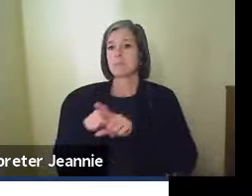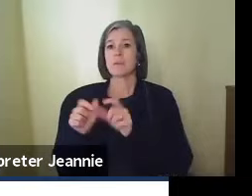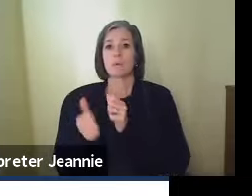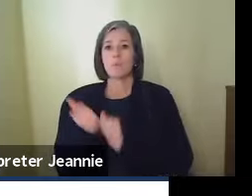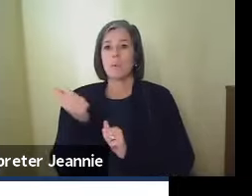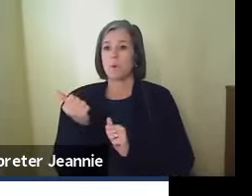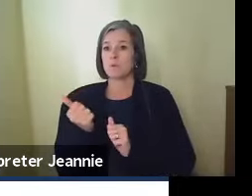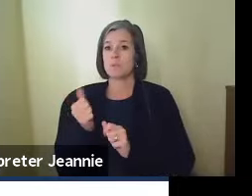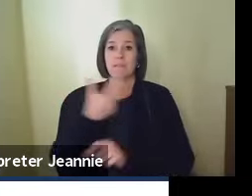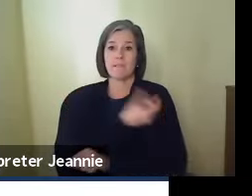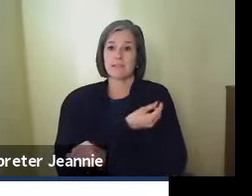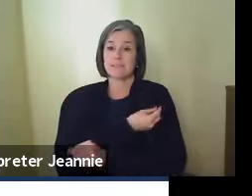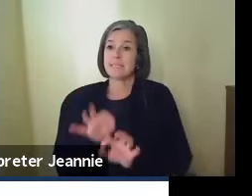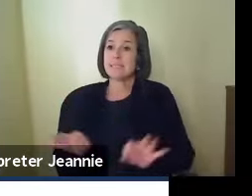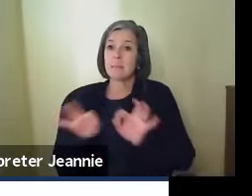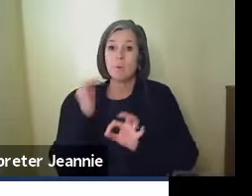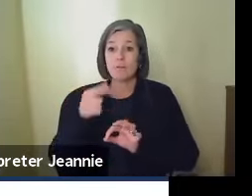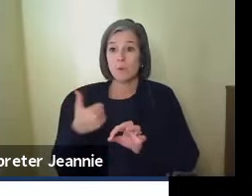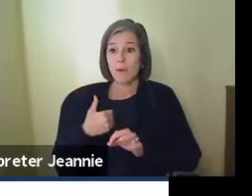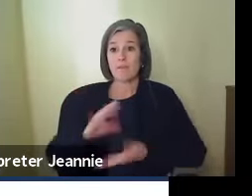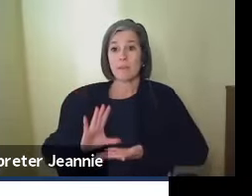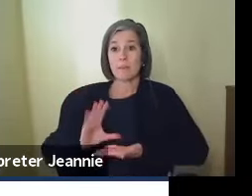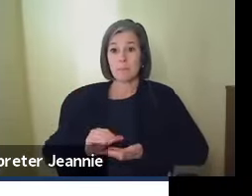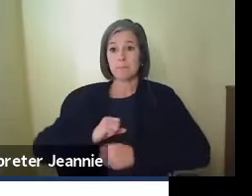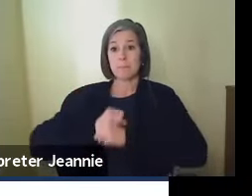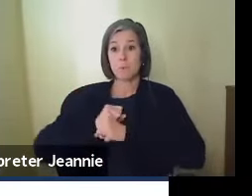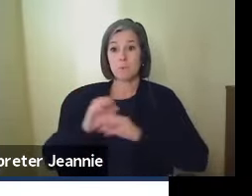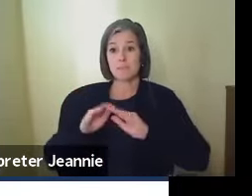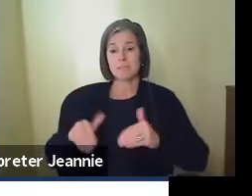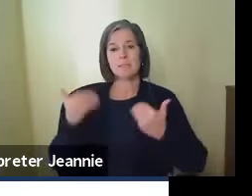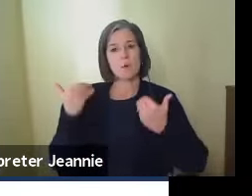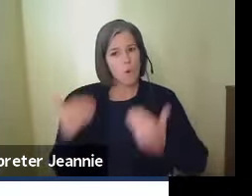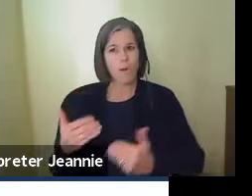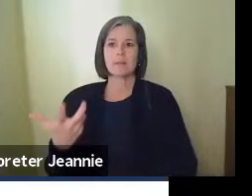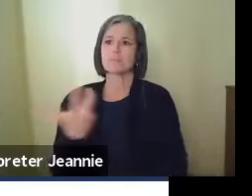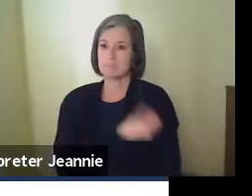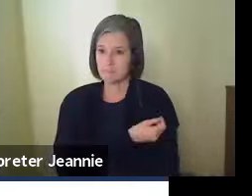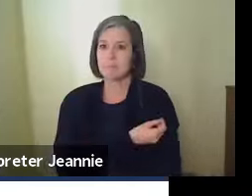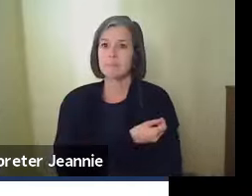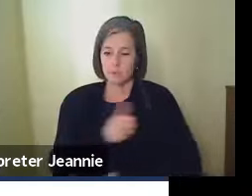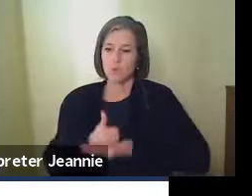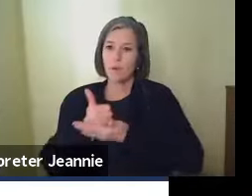important that people who have impaired immune system get this vaccine to help to prevent that.